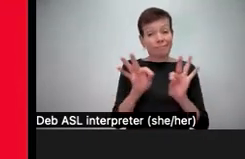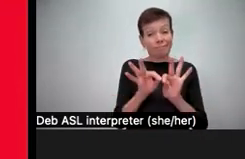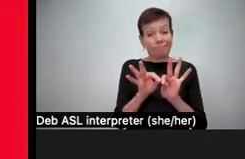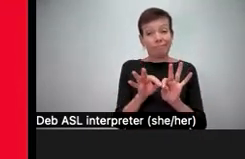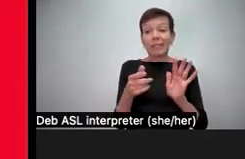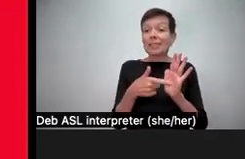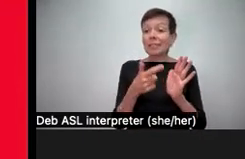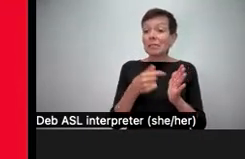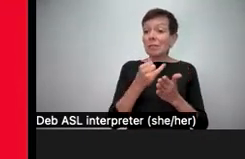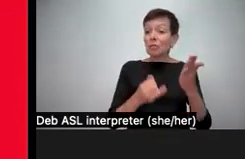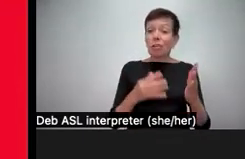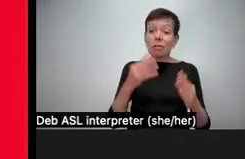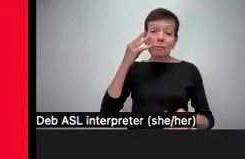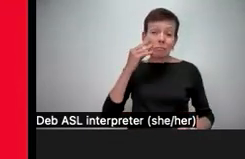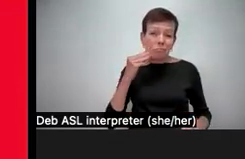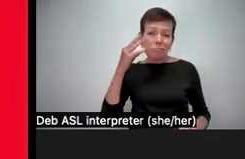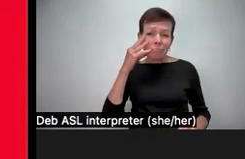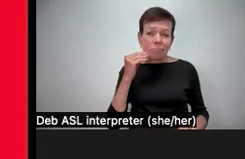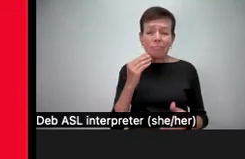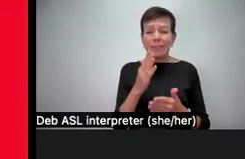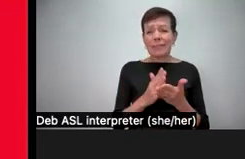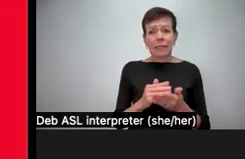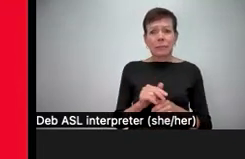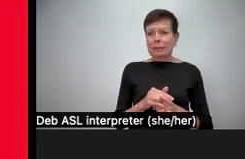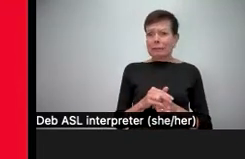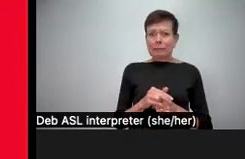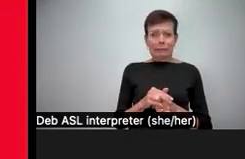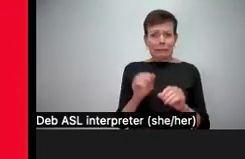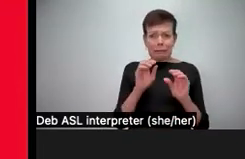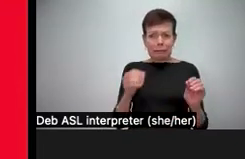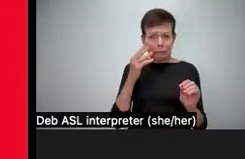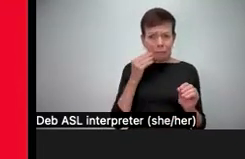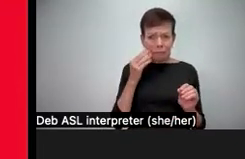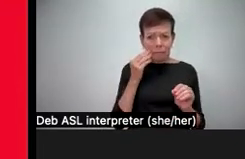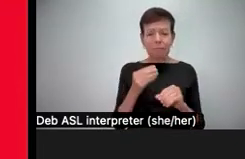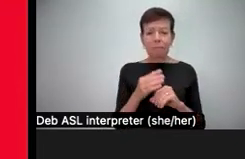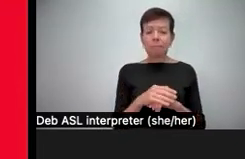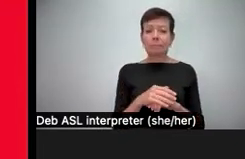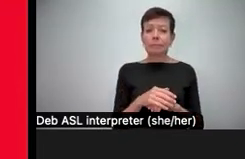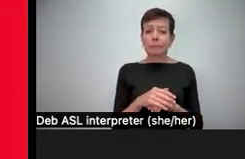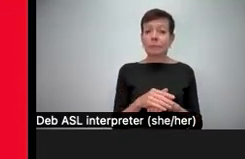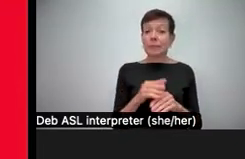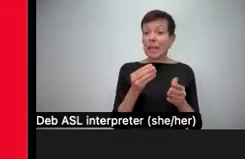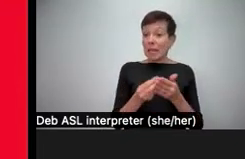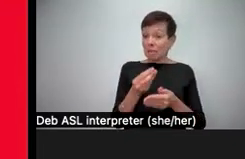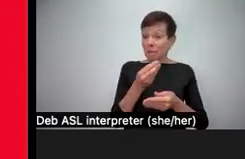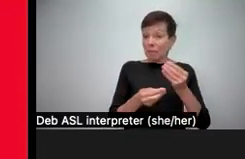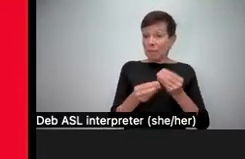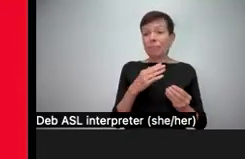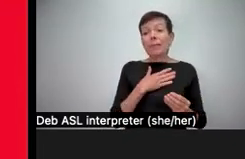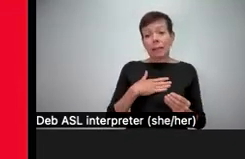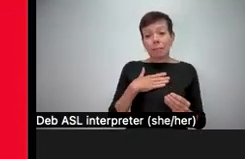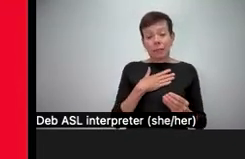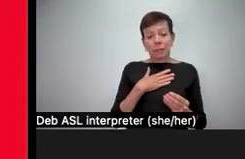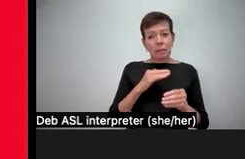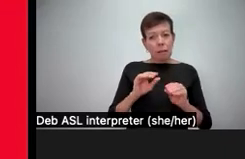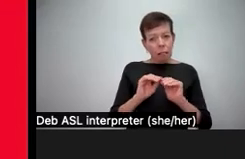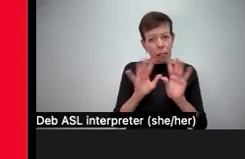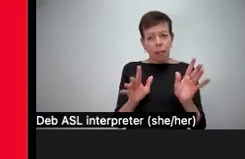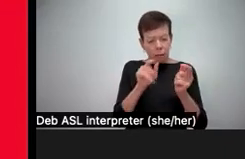some people have not, but for this one, we want you to be as detailed as possible. So this section